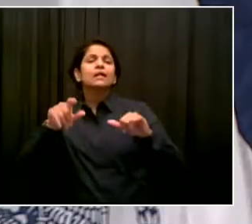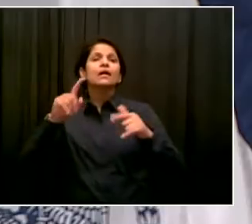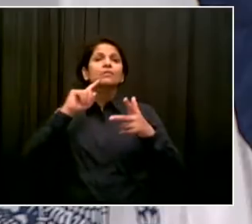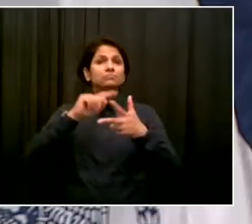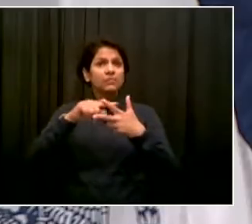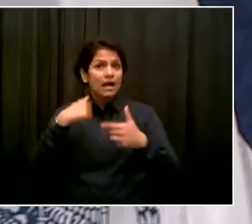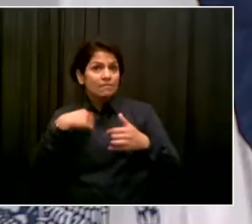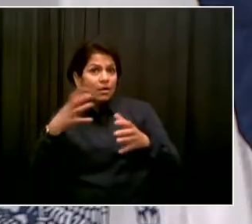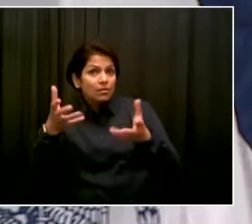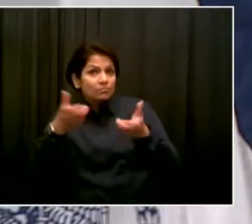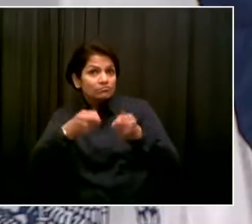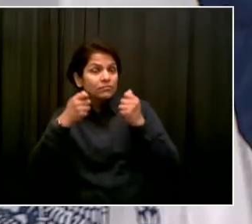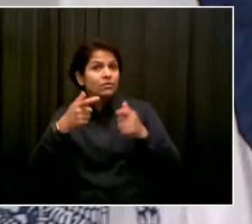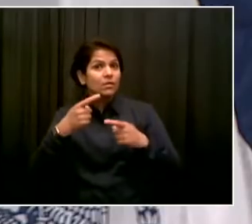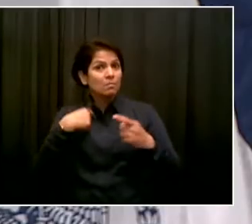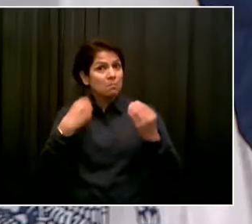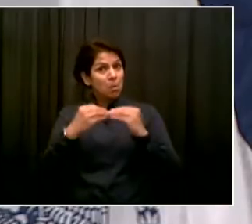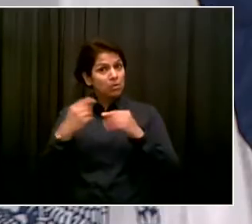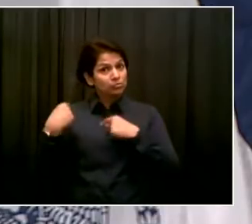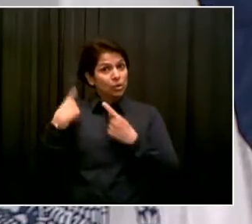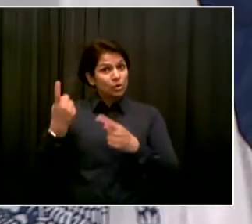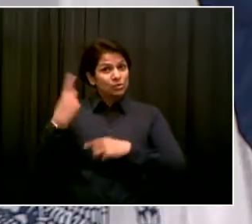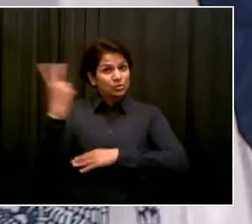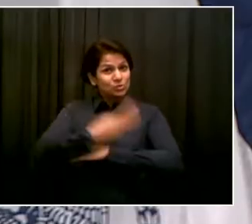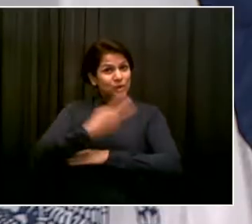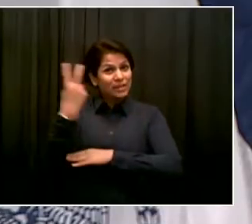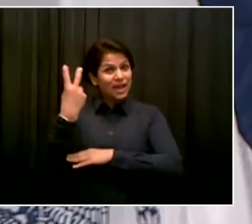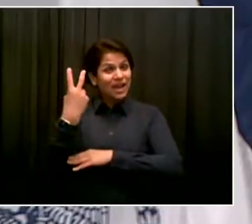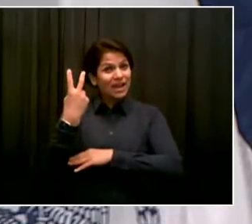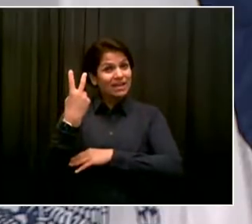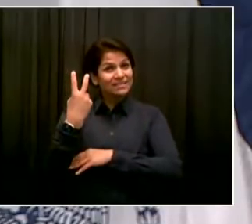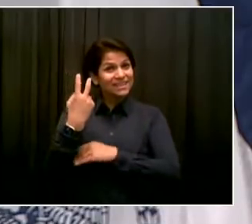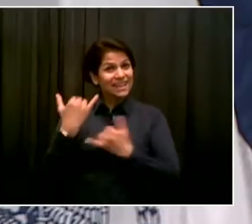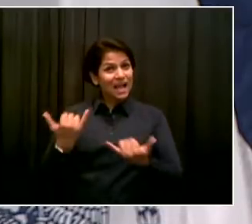I WOULD LOVE TO GET MAYBE MORE RACETION ROFMOU Y.